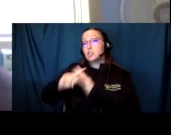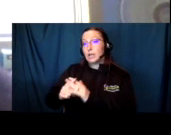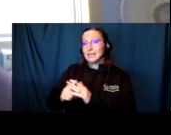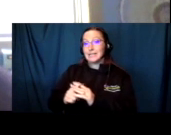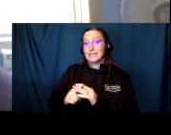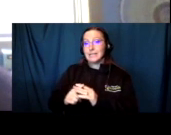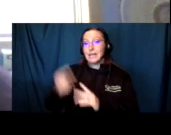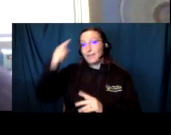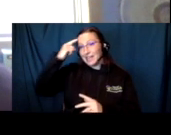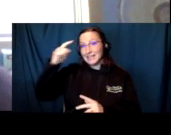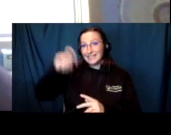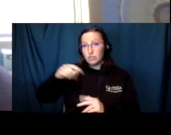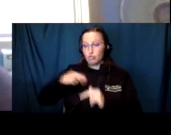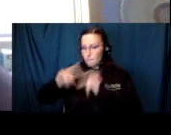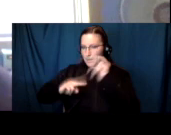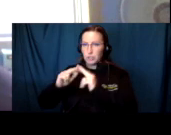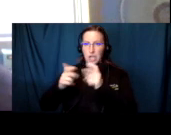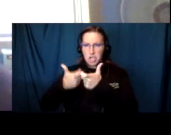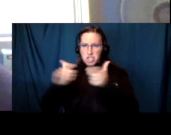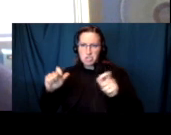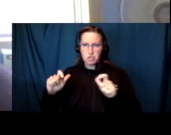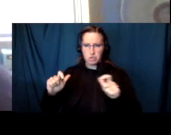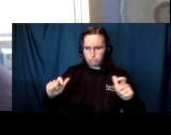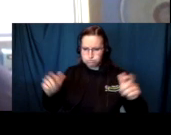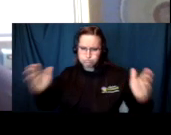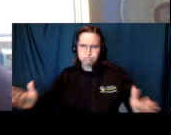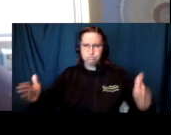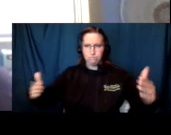build this huge toolbox of lots and lots of things and we gave